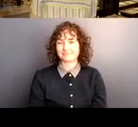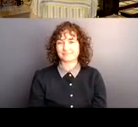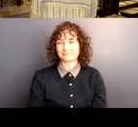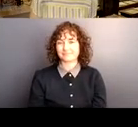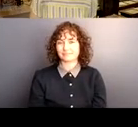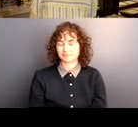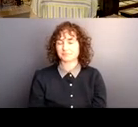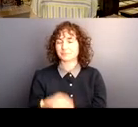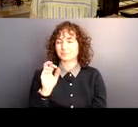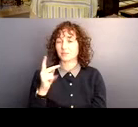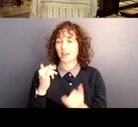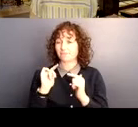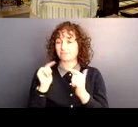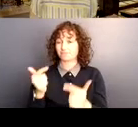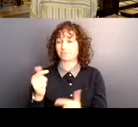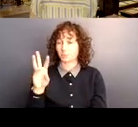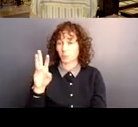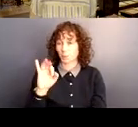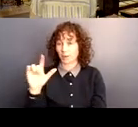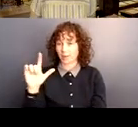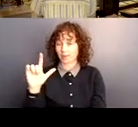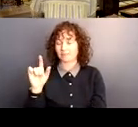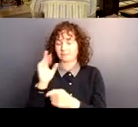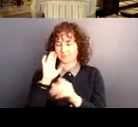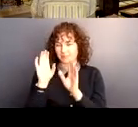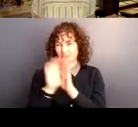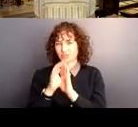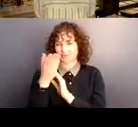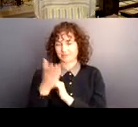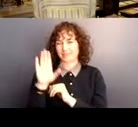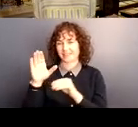So I now like to turn it over to Will who has a picture of his classroom as well.